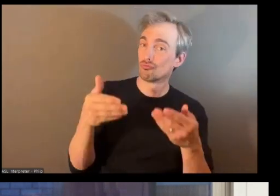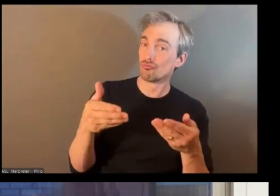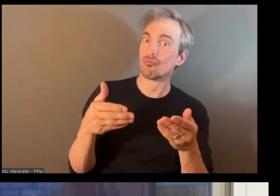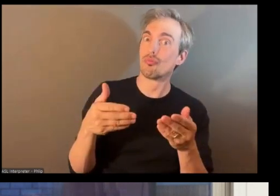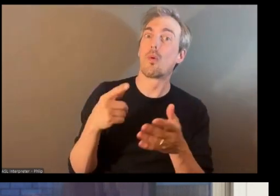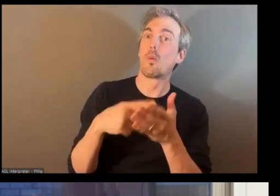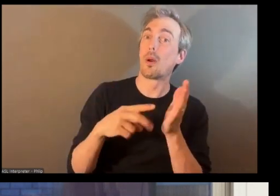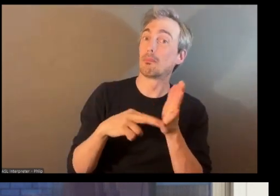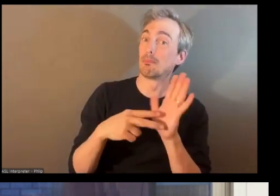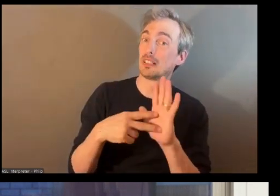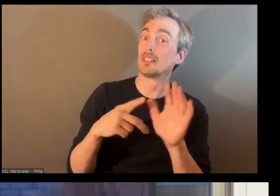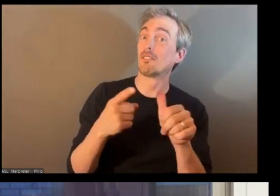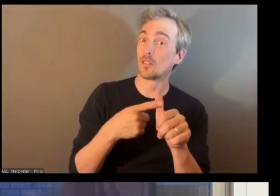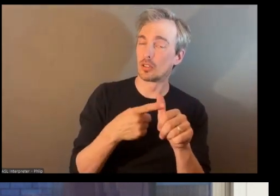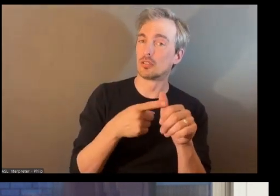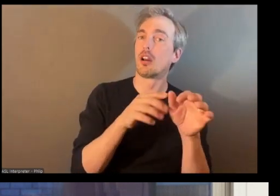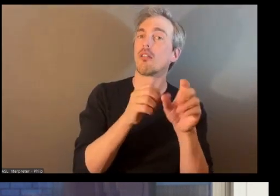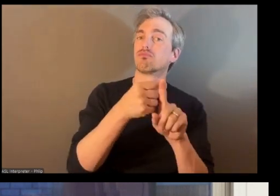And then for idioms, phrasal verbs, and metaphors...